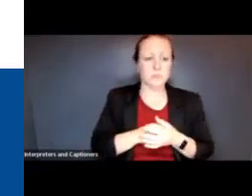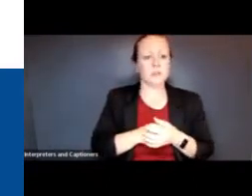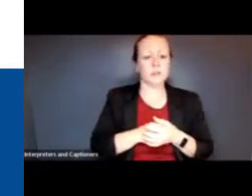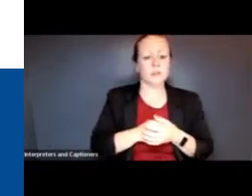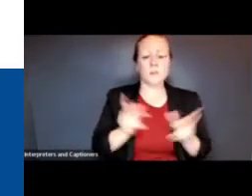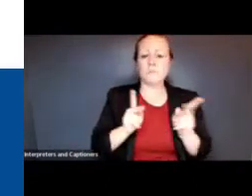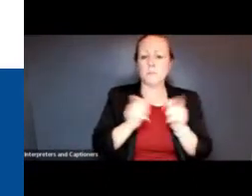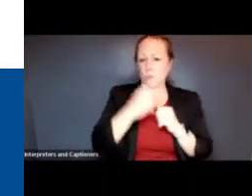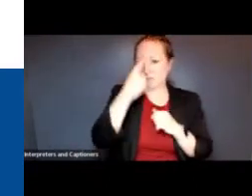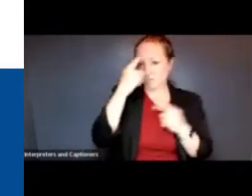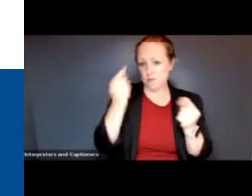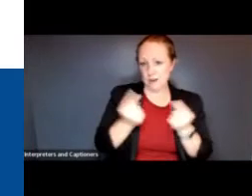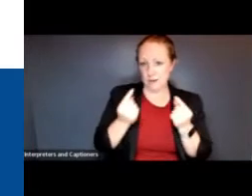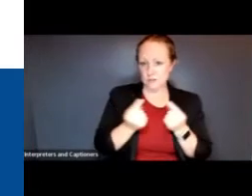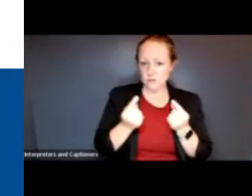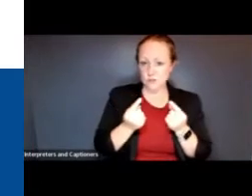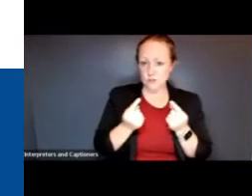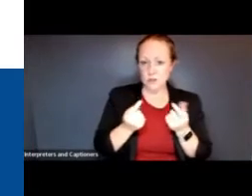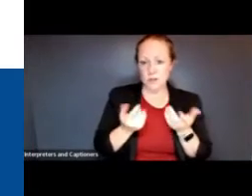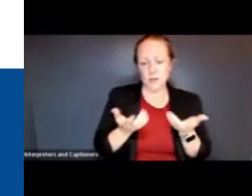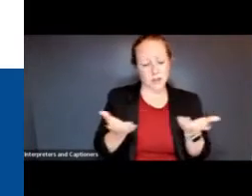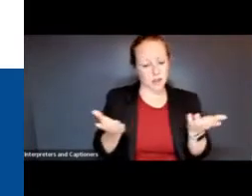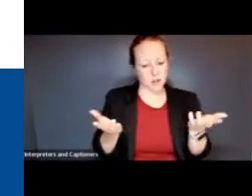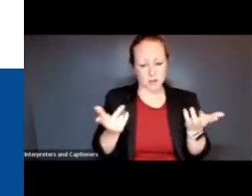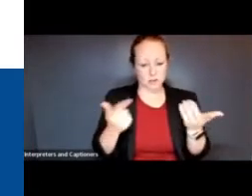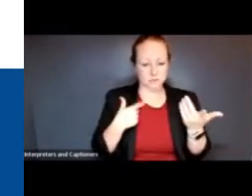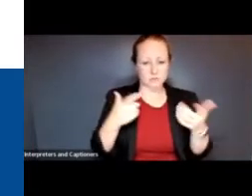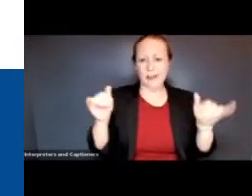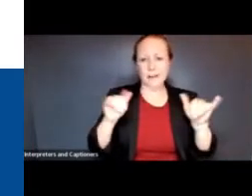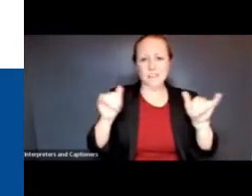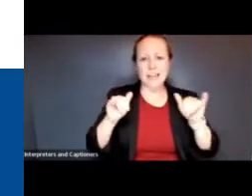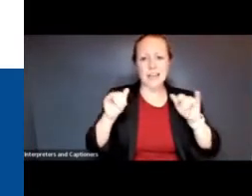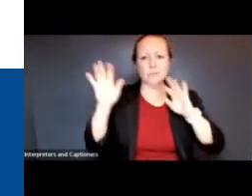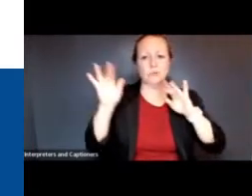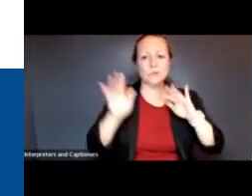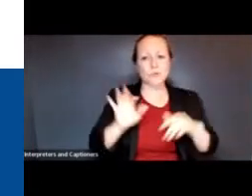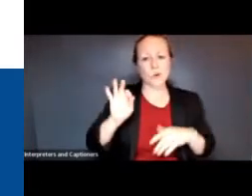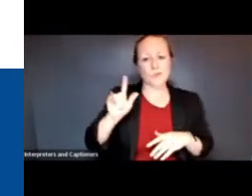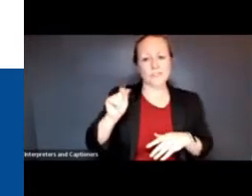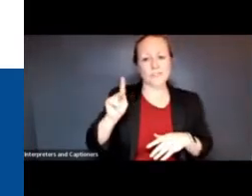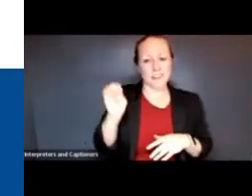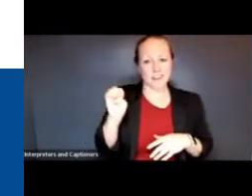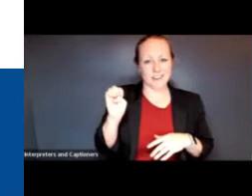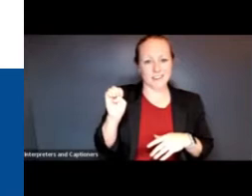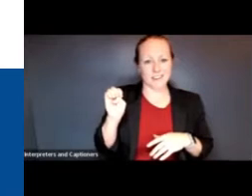brain injury are like snowflakes, there is no one